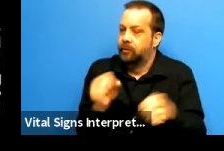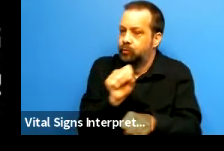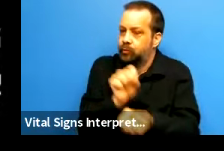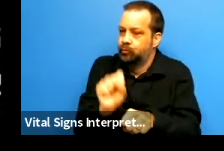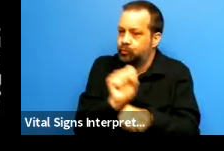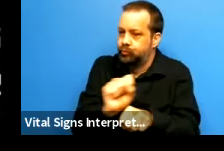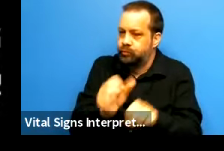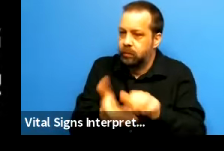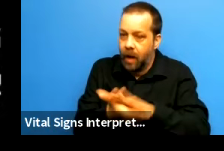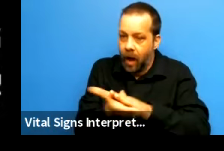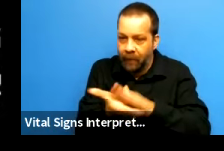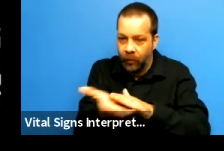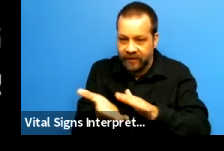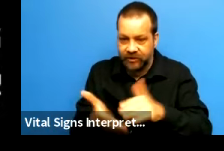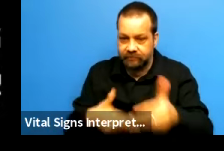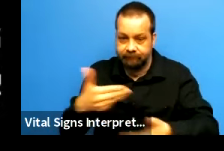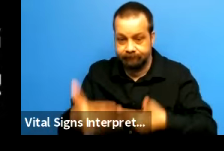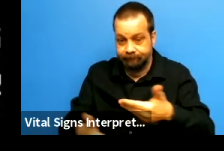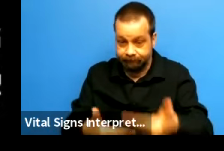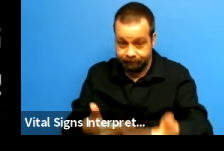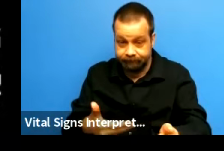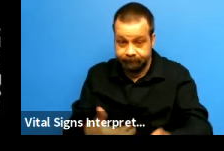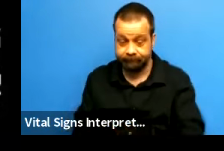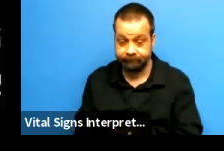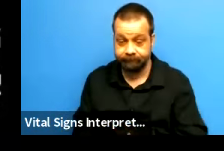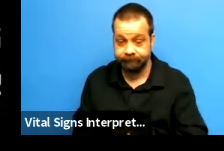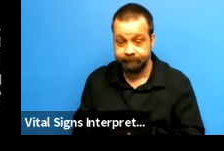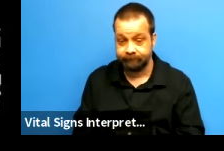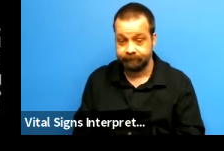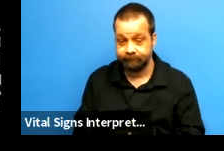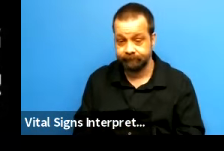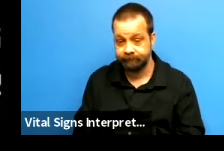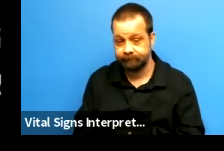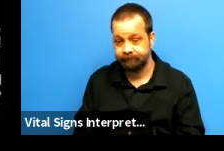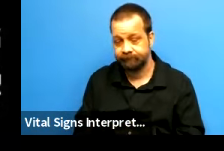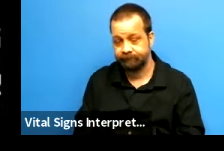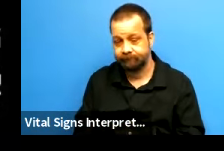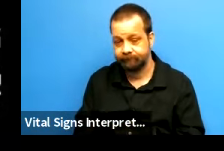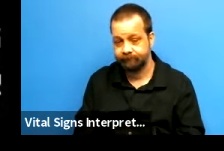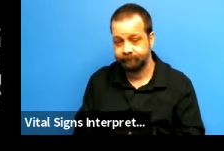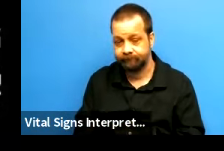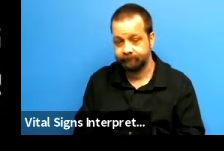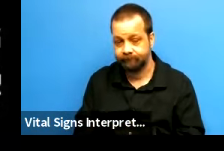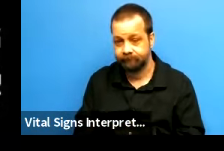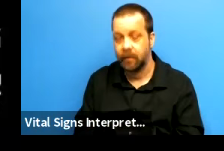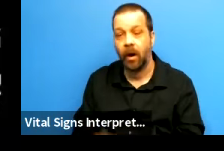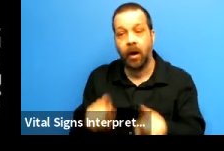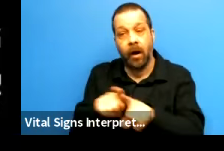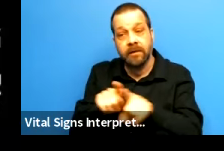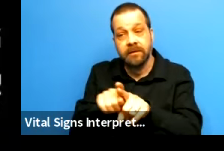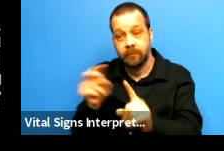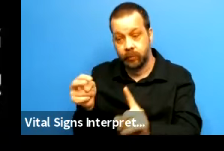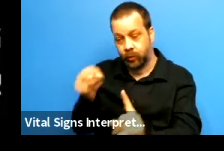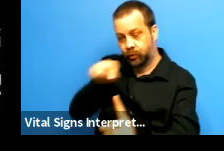and maintain that healthy work environment. Keep in mind we're also looking at this through the lens as an employer.